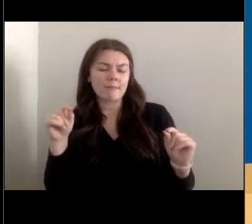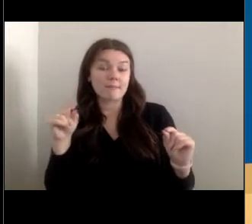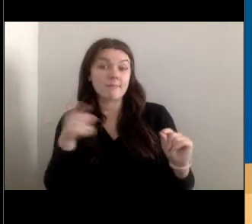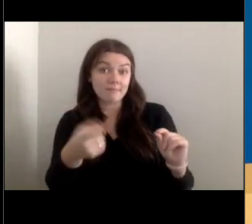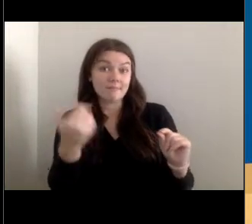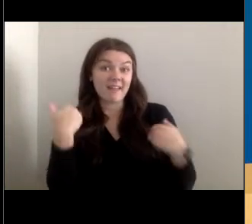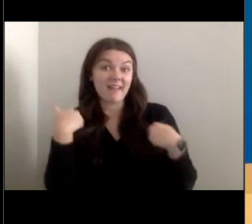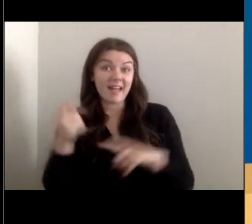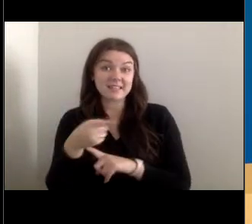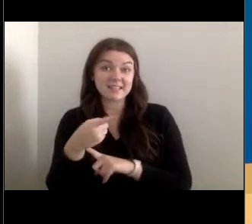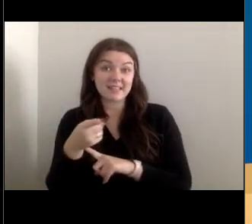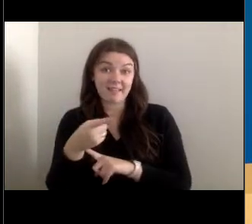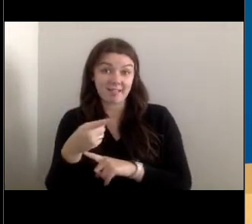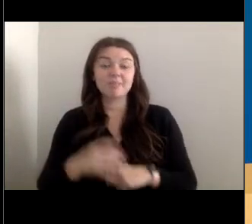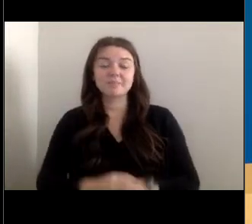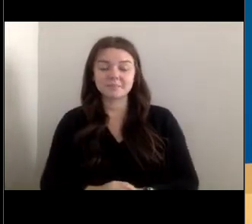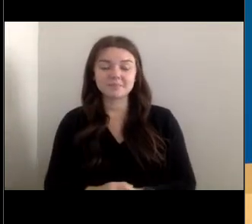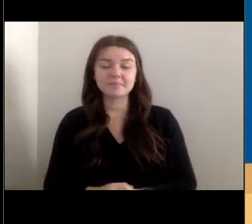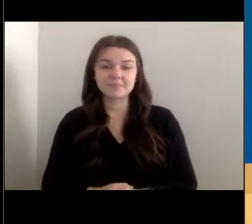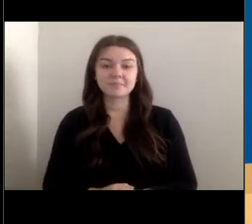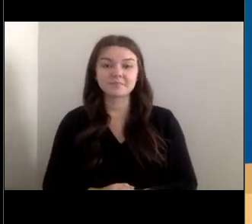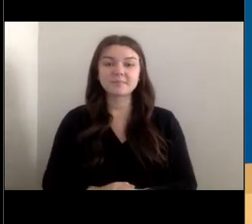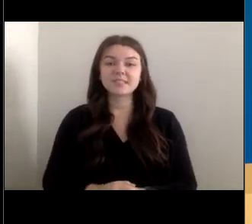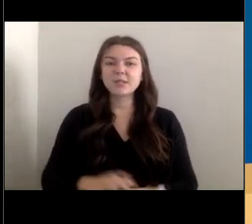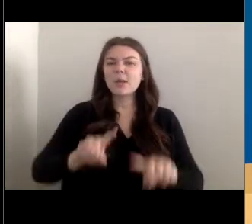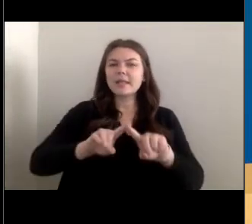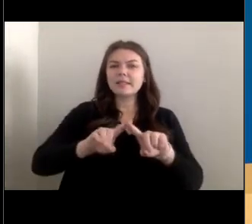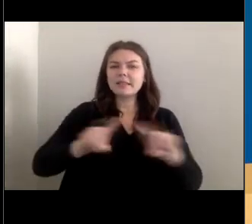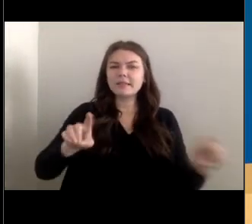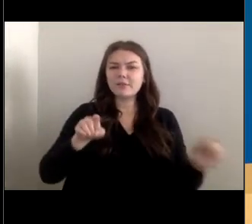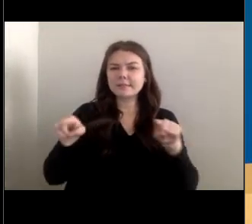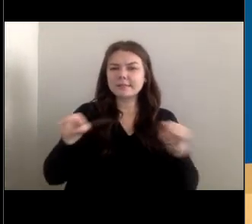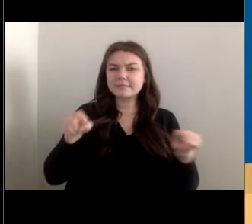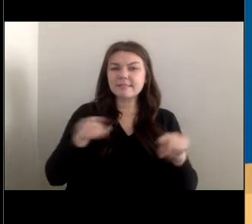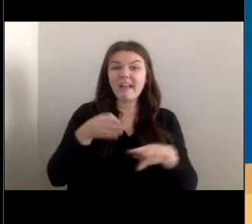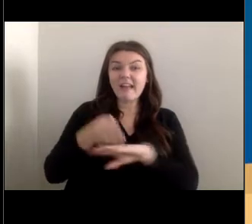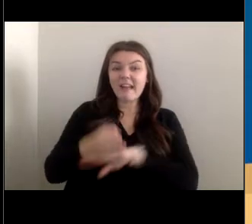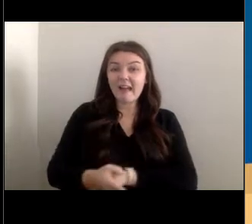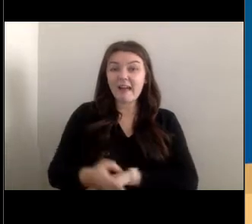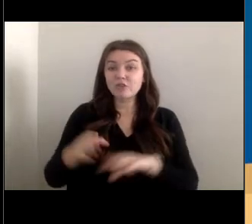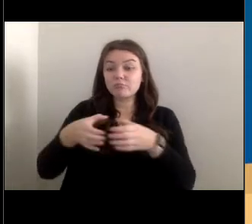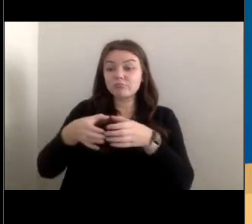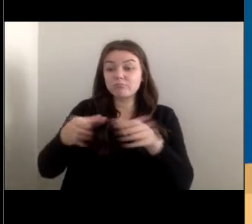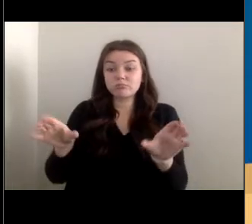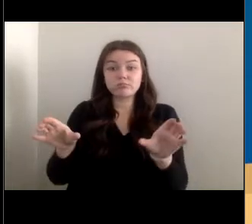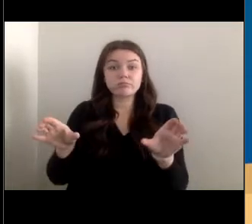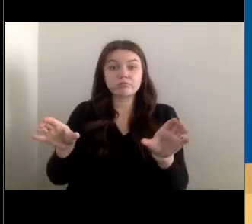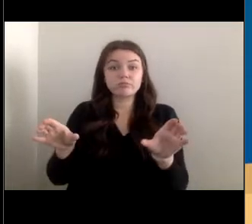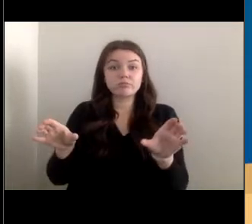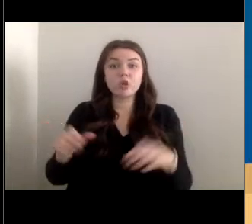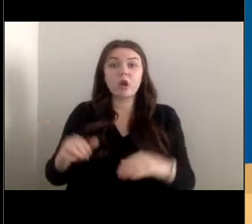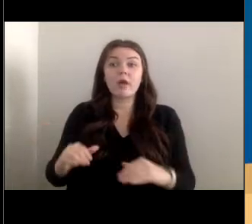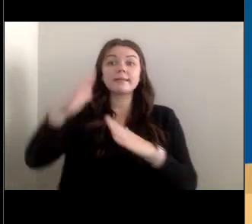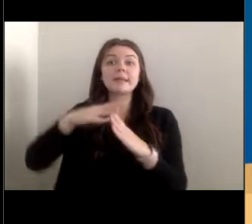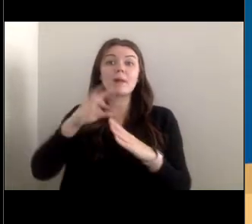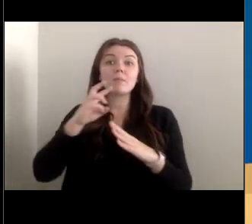So the real difference in crab larvae is that after they hatch they're on the surface of the ocean and they actually swim.